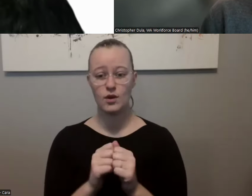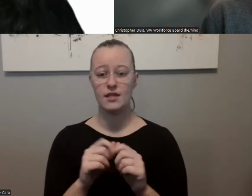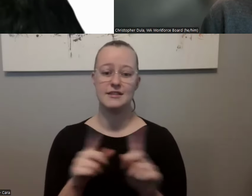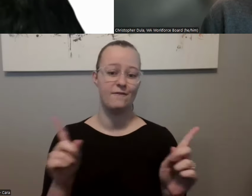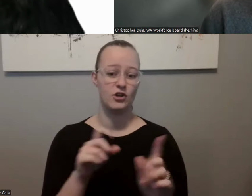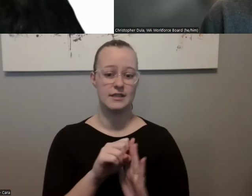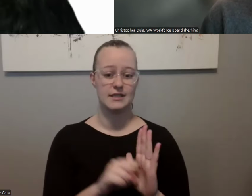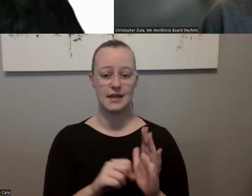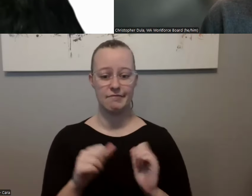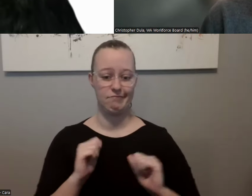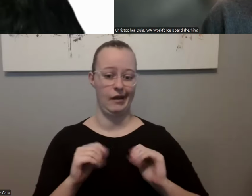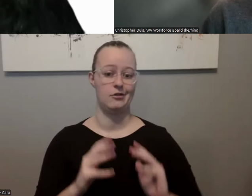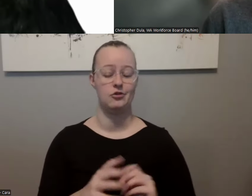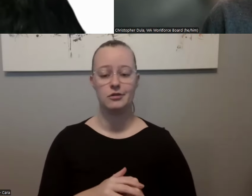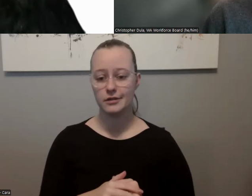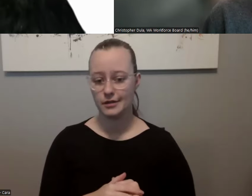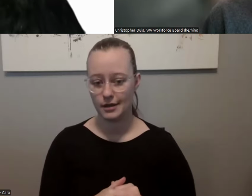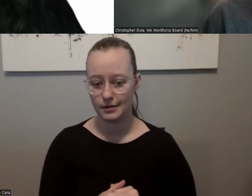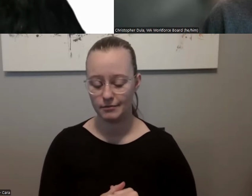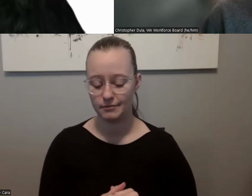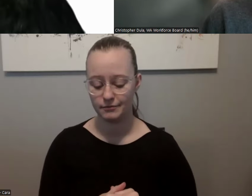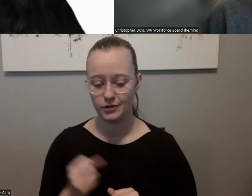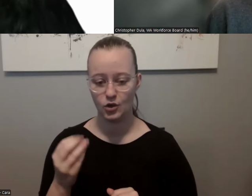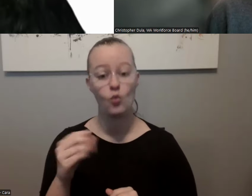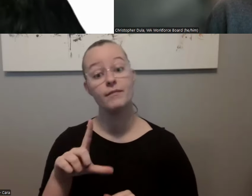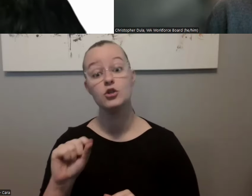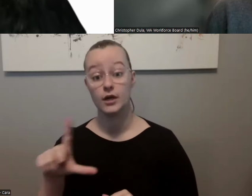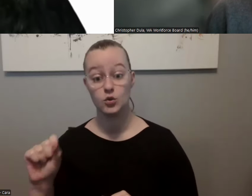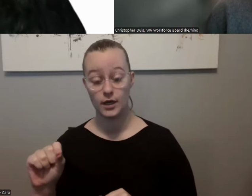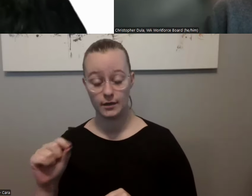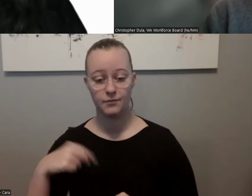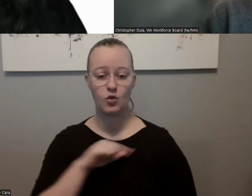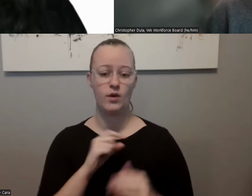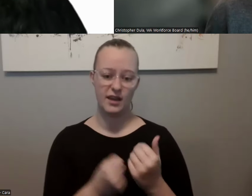actors such as a employment security department. So, in 2020, we advocated